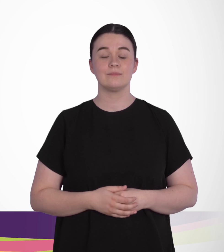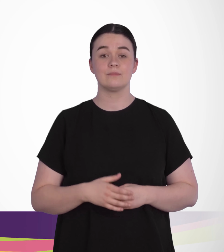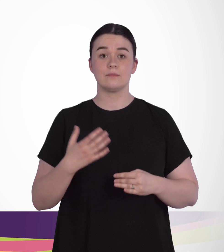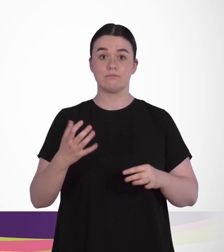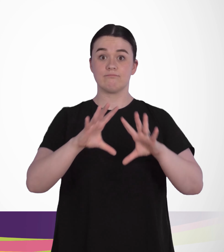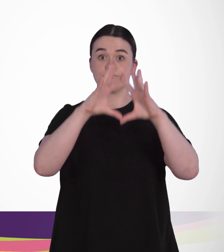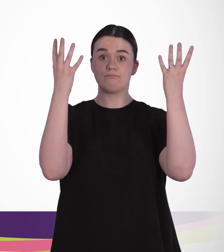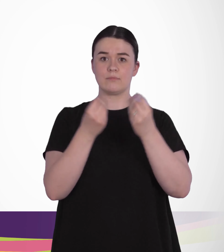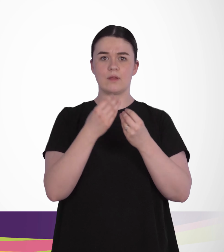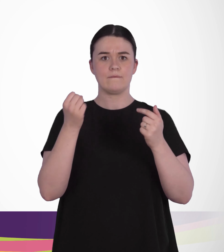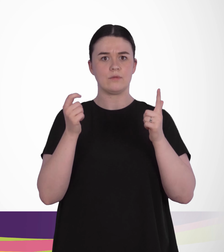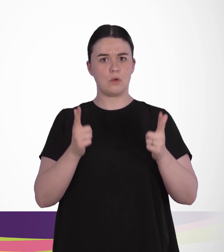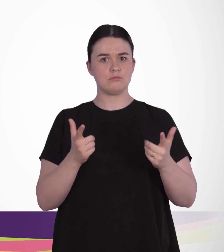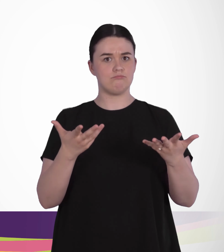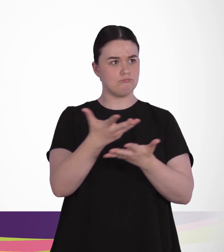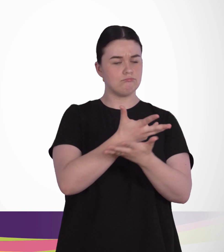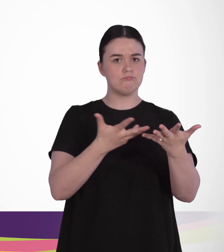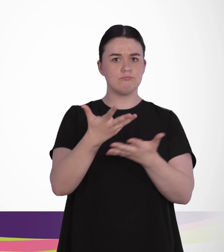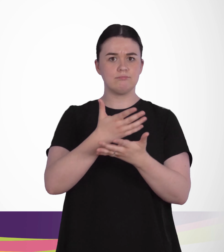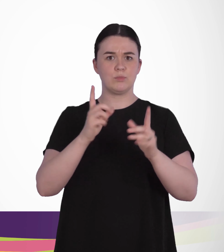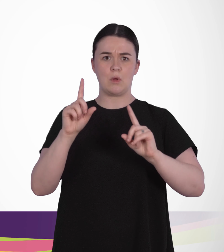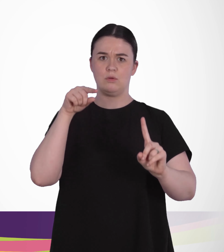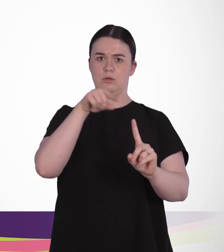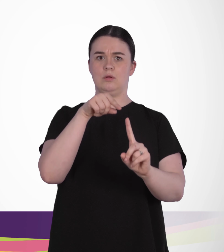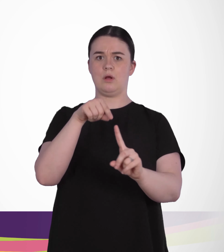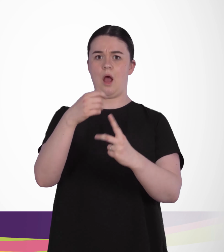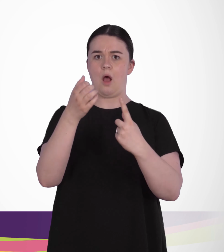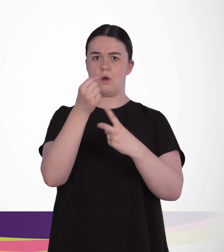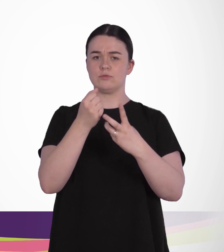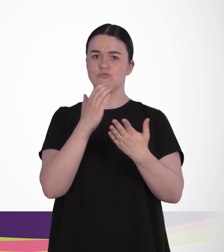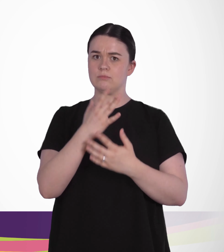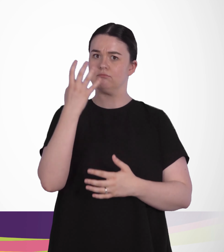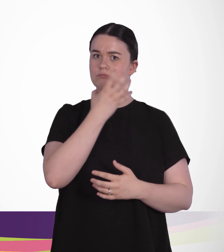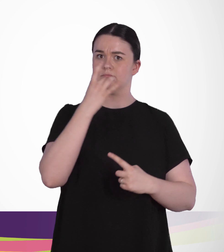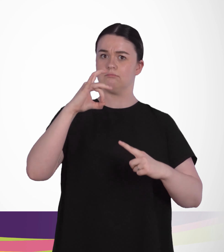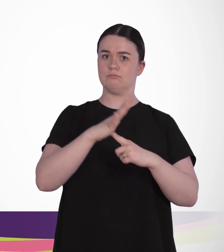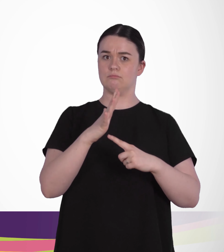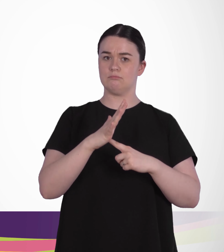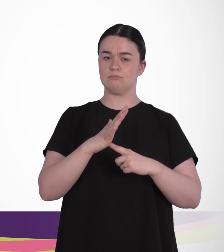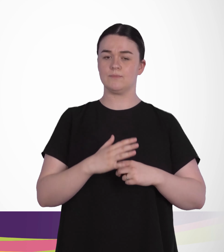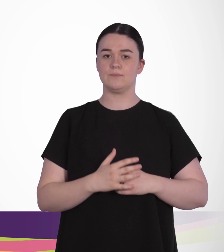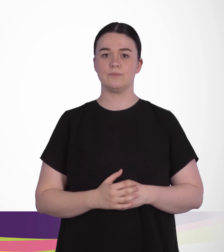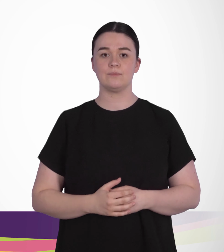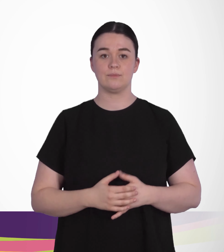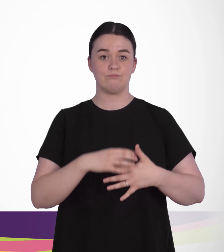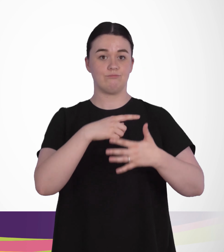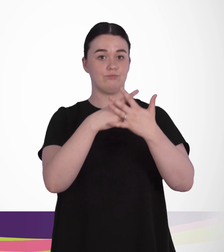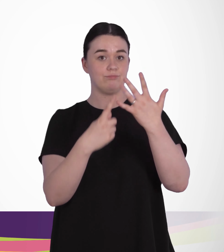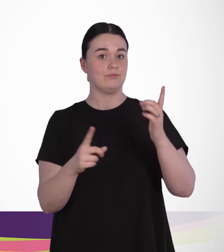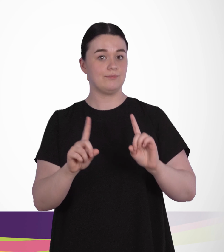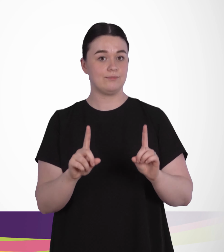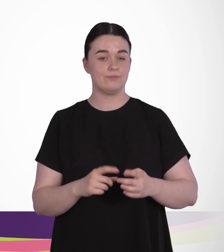Overall, there was a lot of consensus on what outcomes matter most.